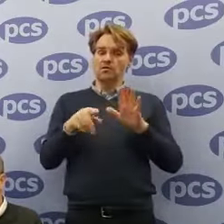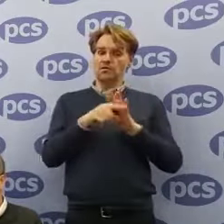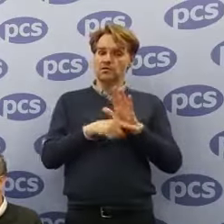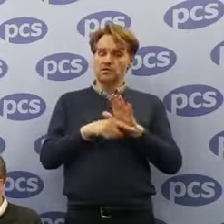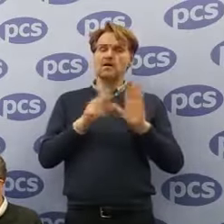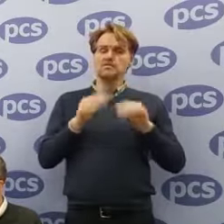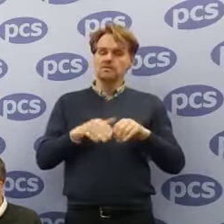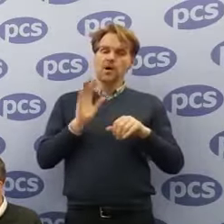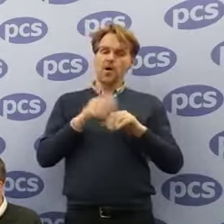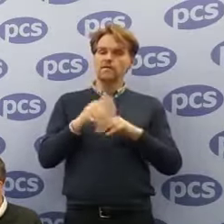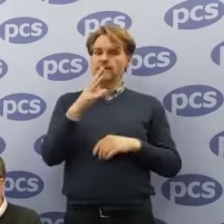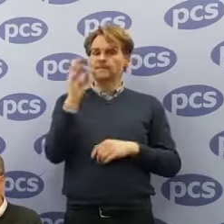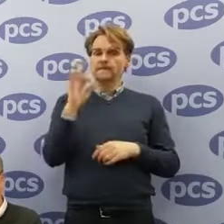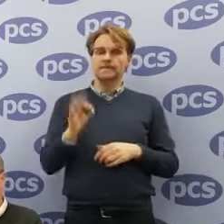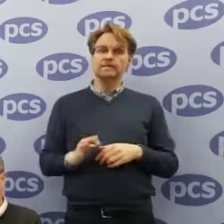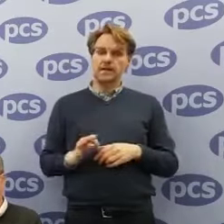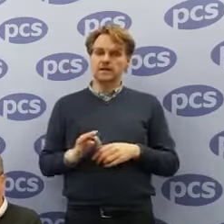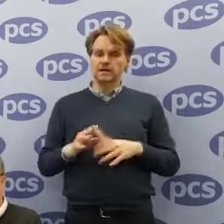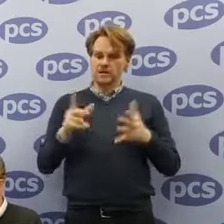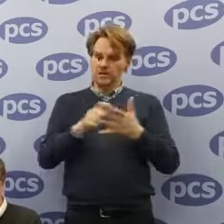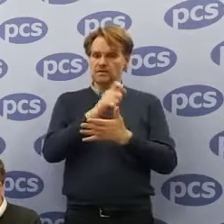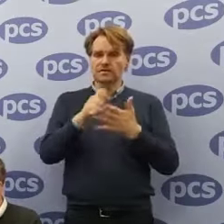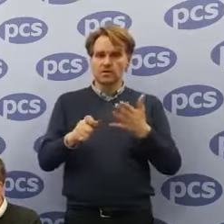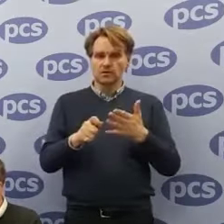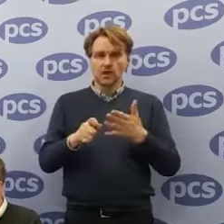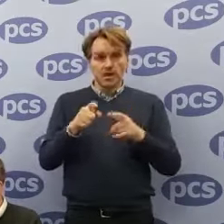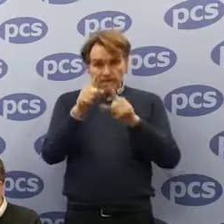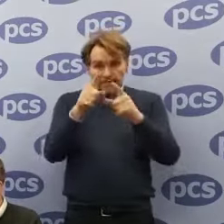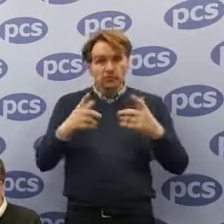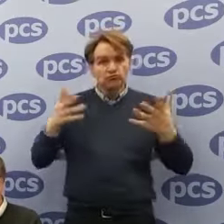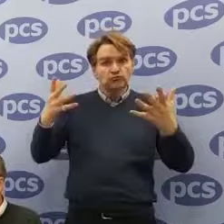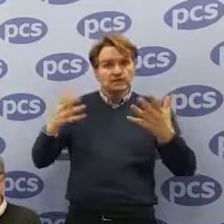sure you get a ballot paper, make sure you post it back straight away because